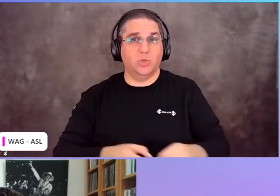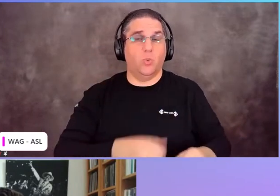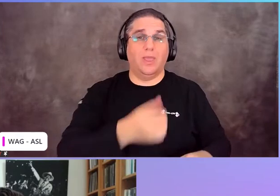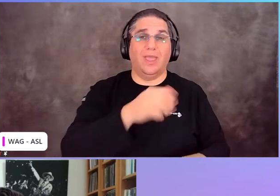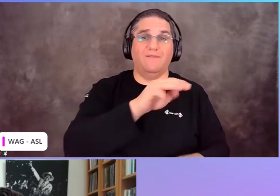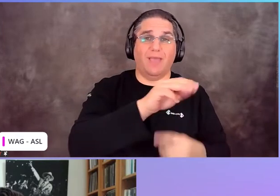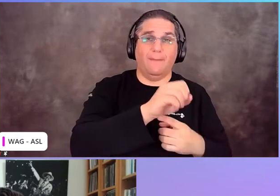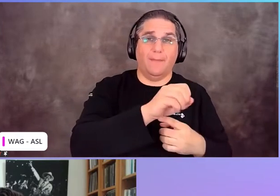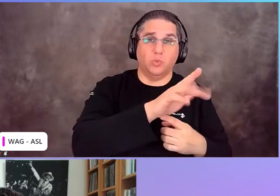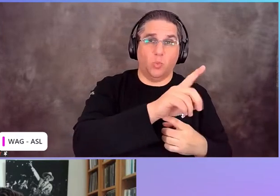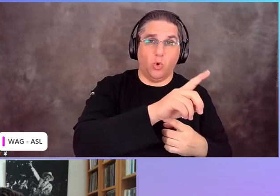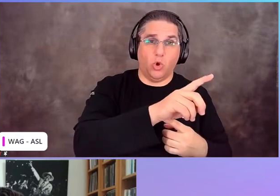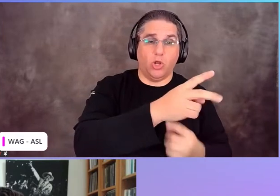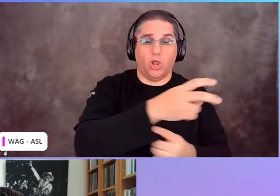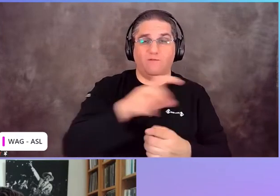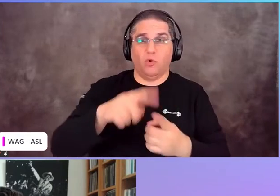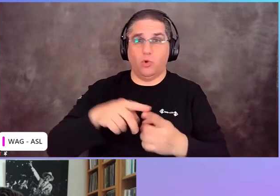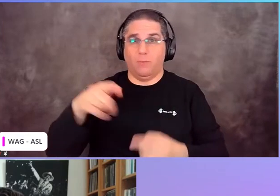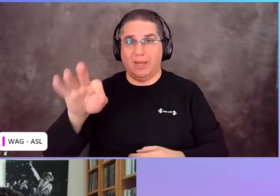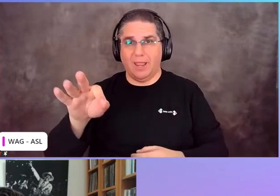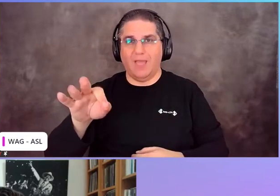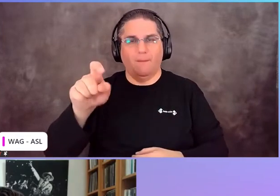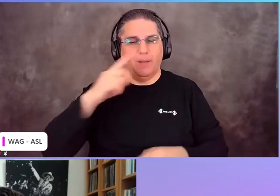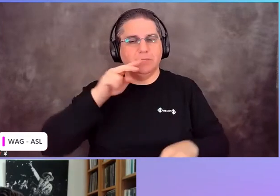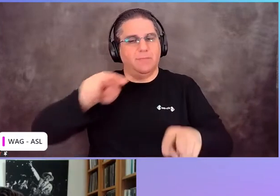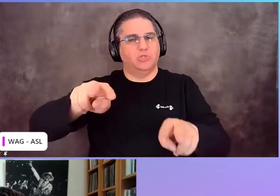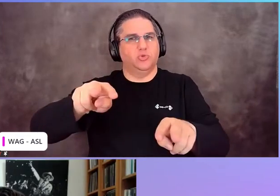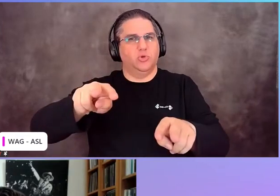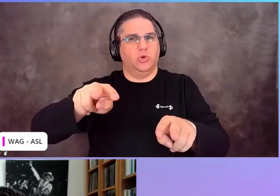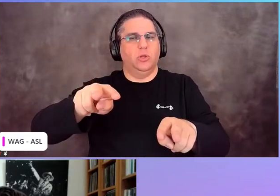coming from different origins which might be a need for an